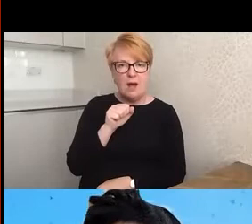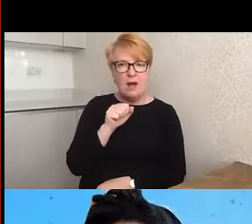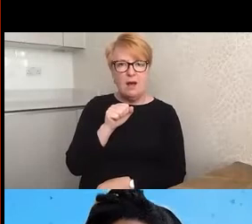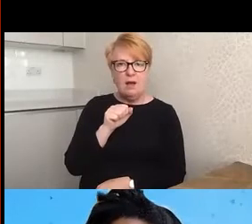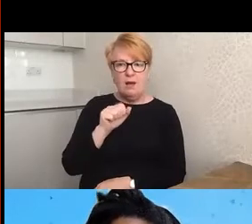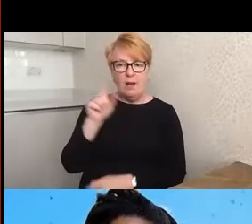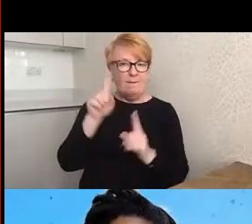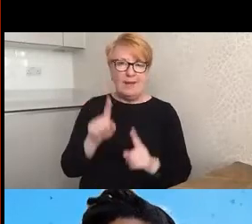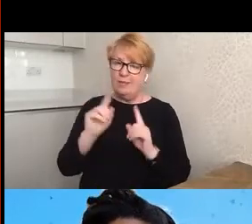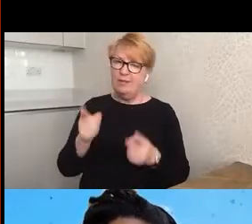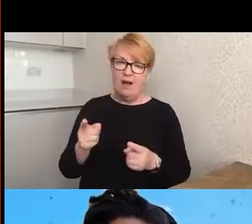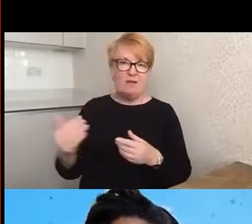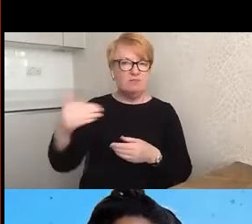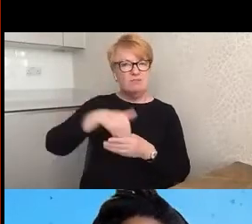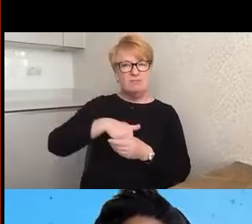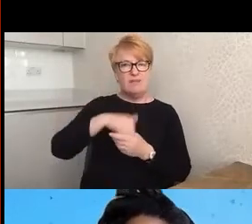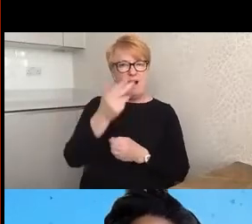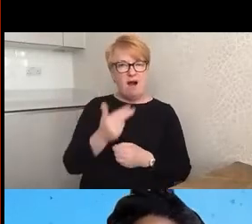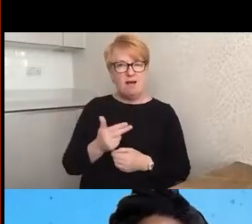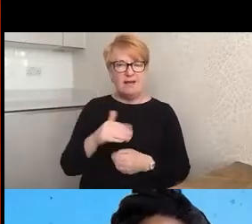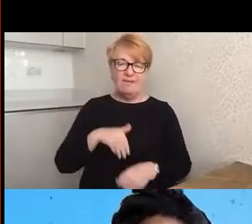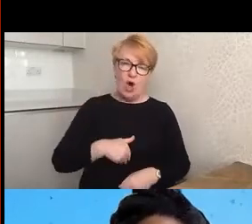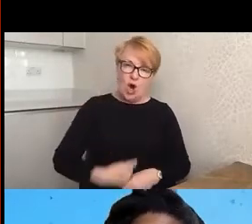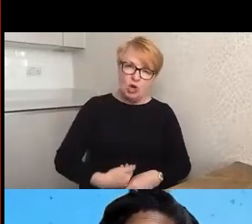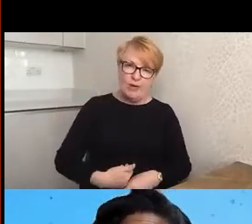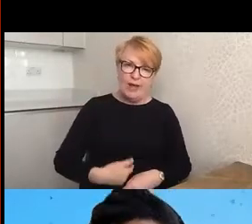or have to make the decision to eat, travel or use their phone or eat,